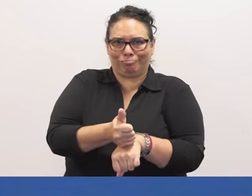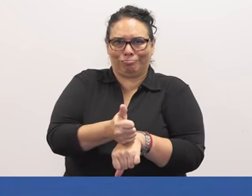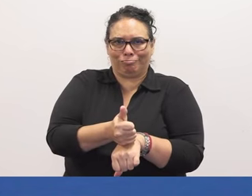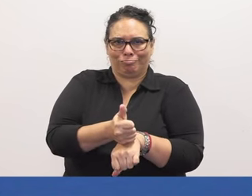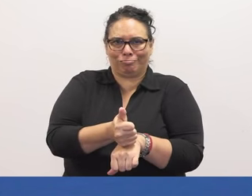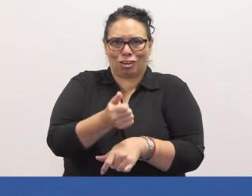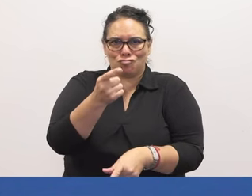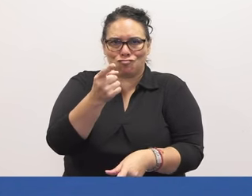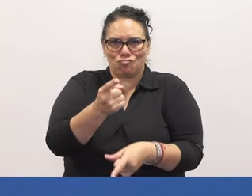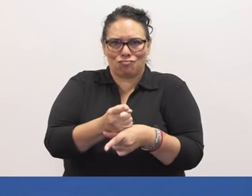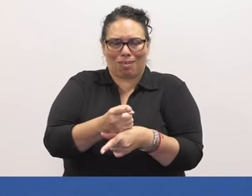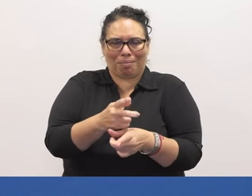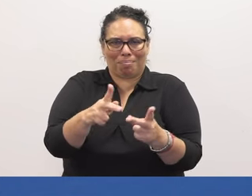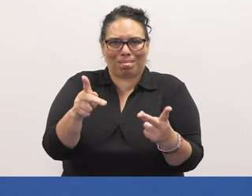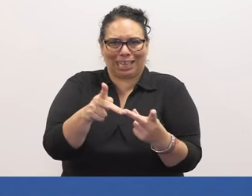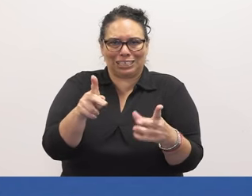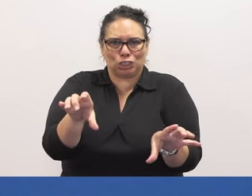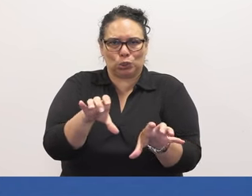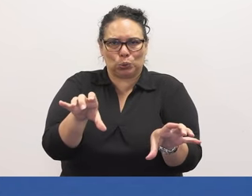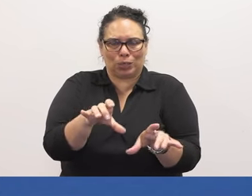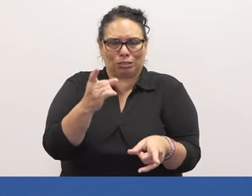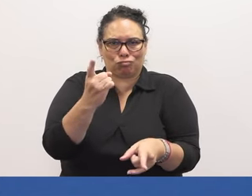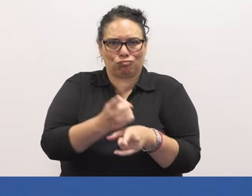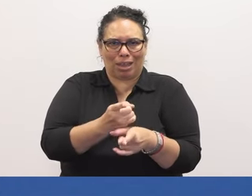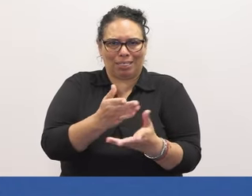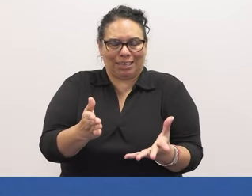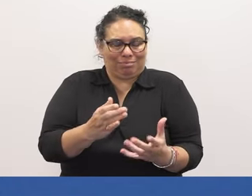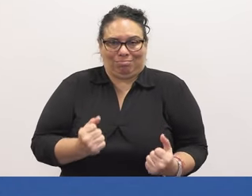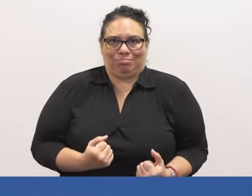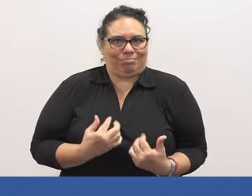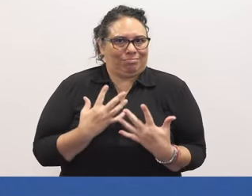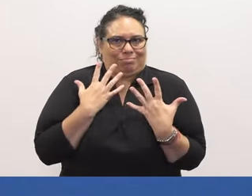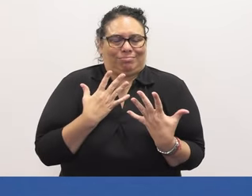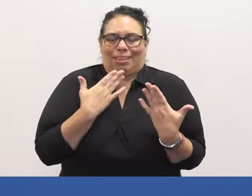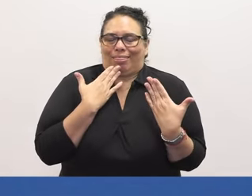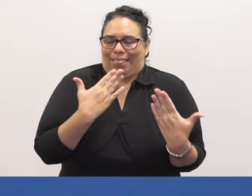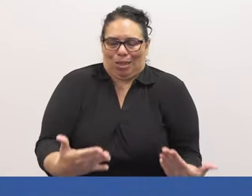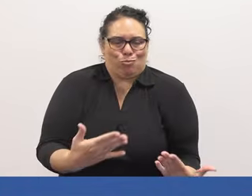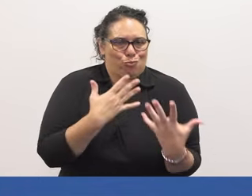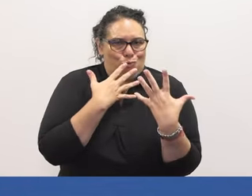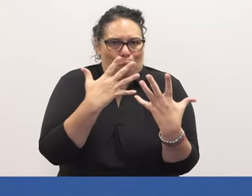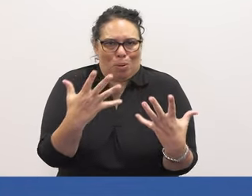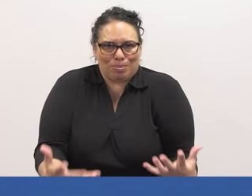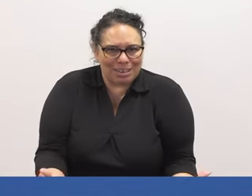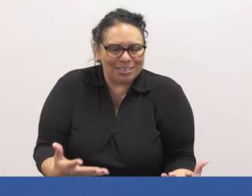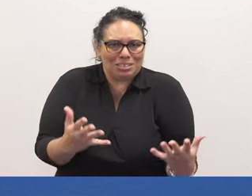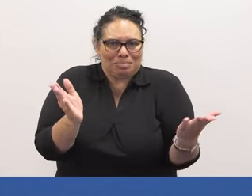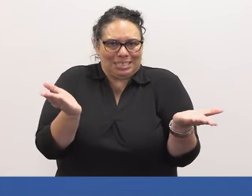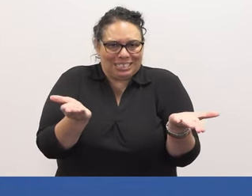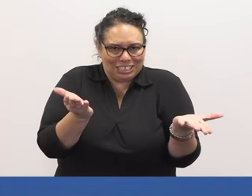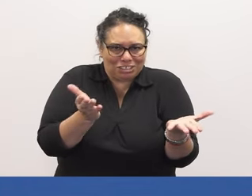and doing the right thing. It's very inspiring. And so thank you so much for being here with us.